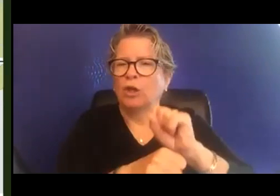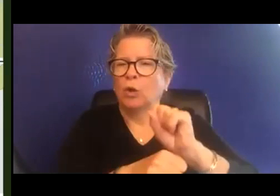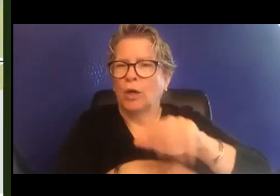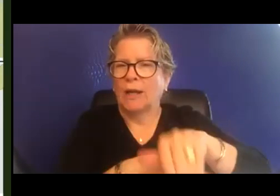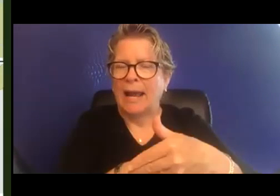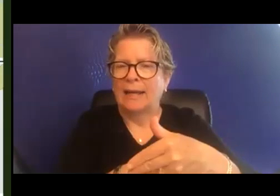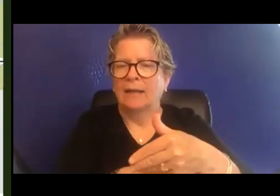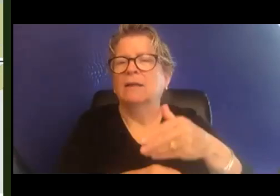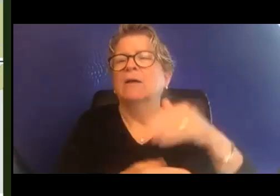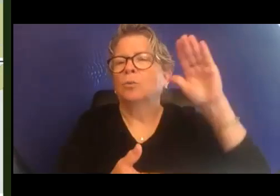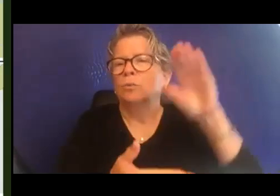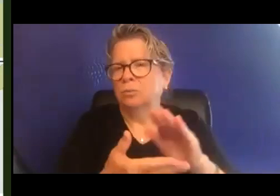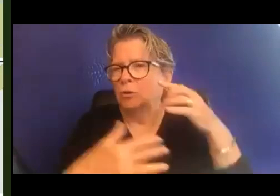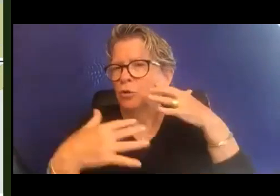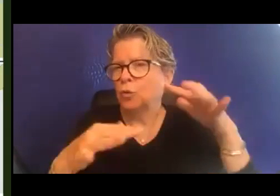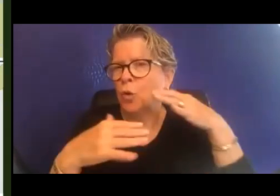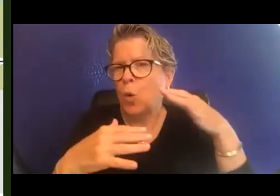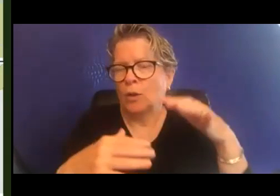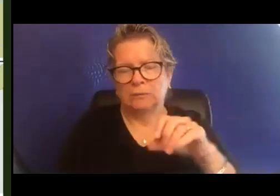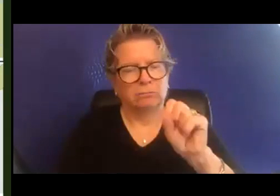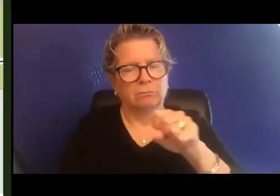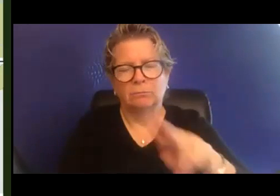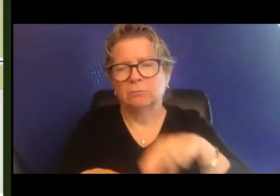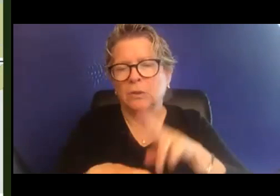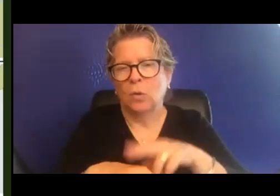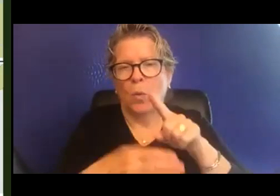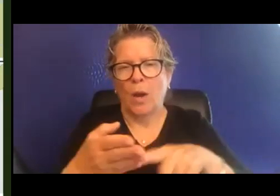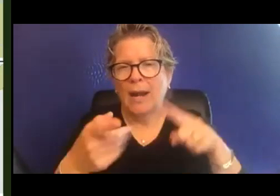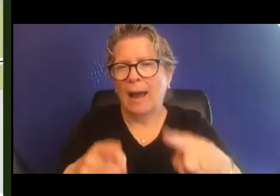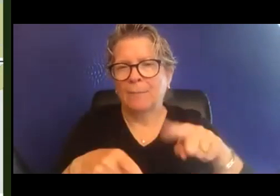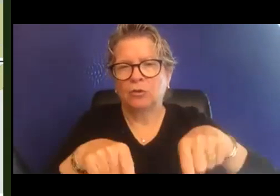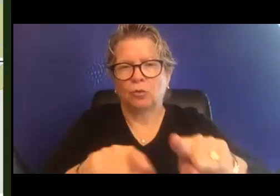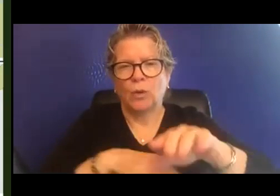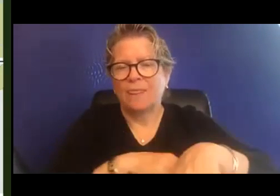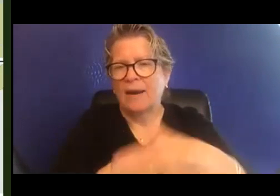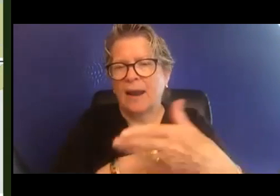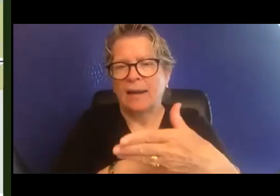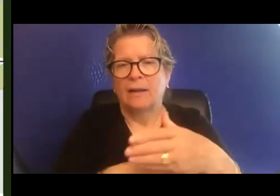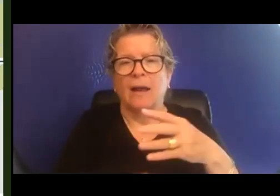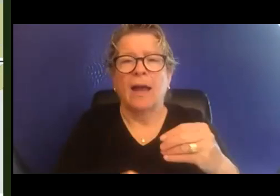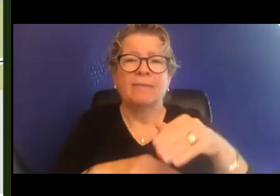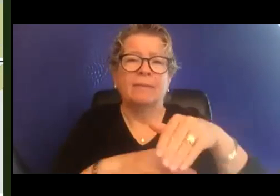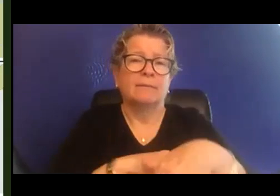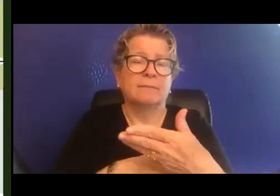There will be noise restrictions in either case. For what can be done at night and noise will have to be kept